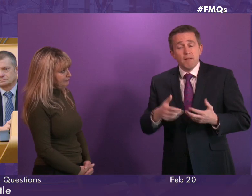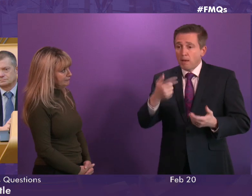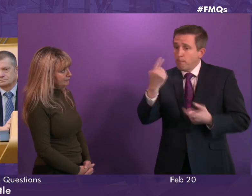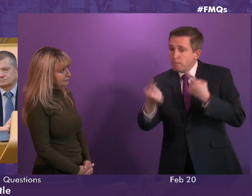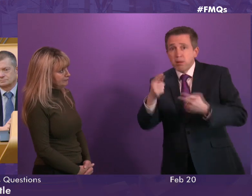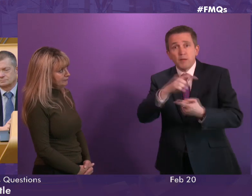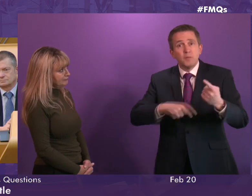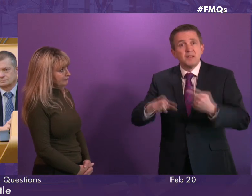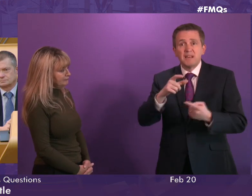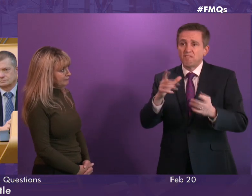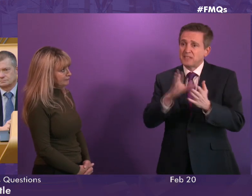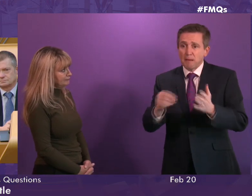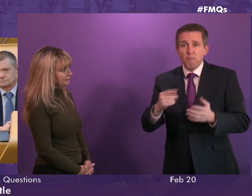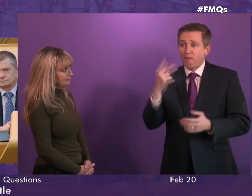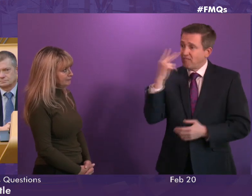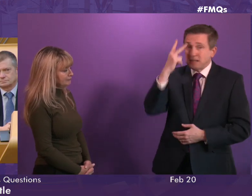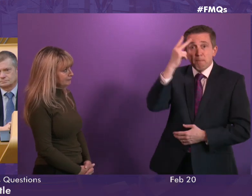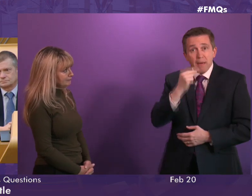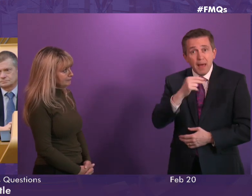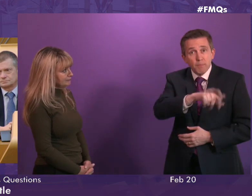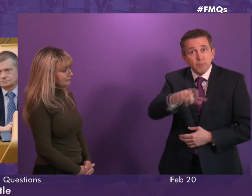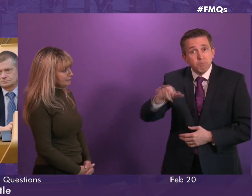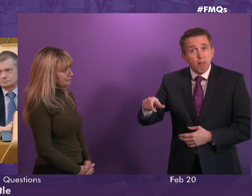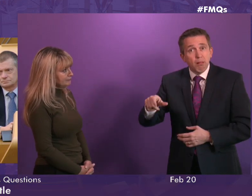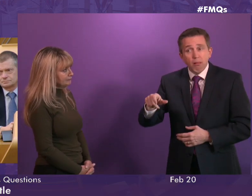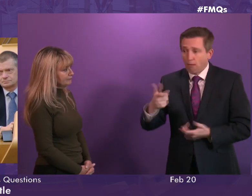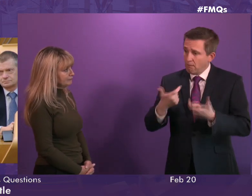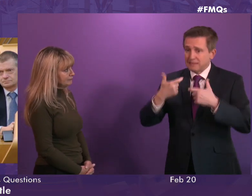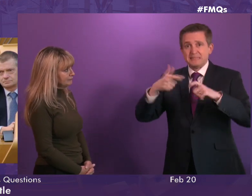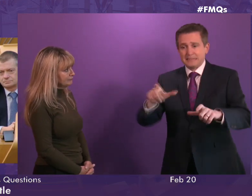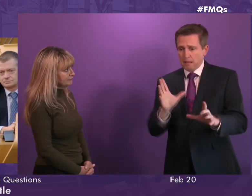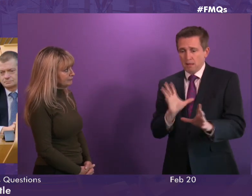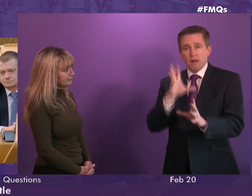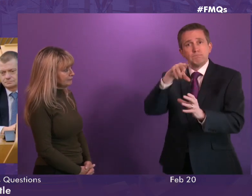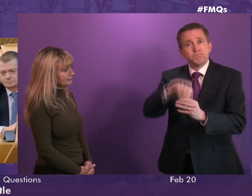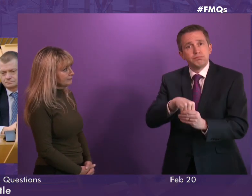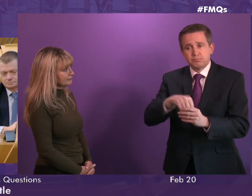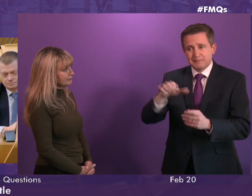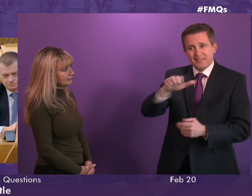such as people who are visually impaired can be confident in participating fully in society?